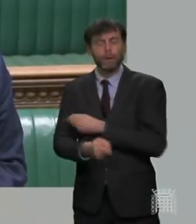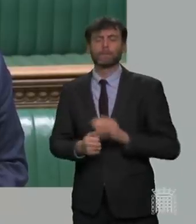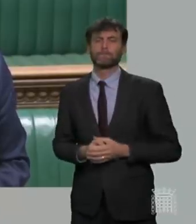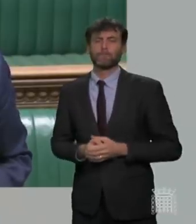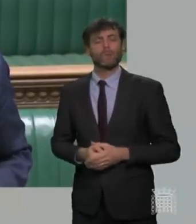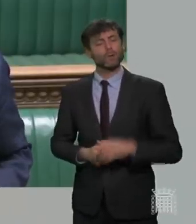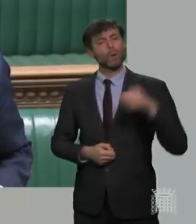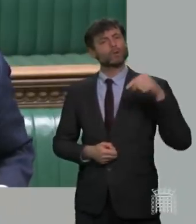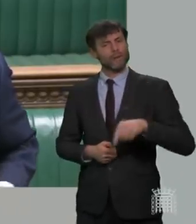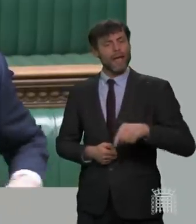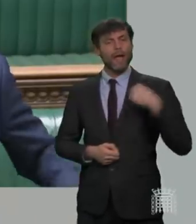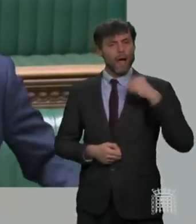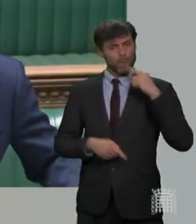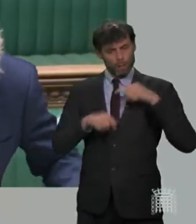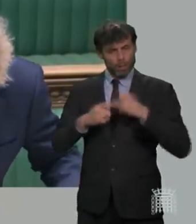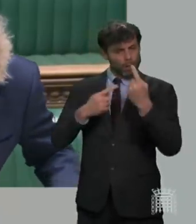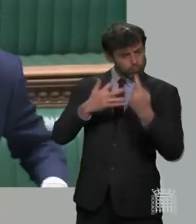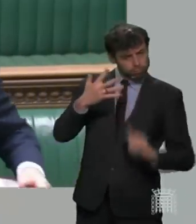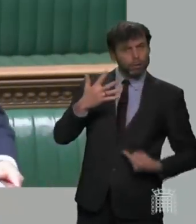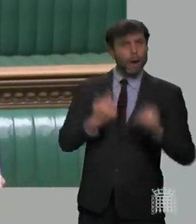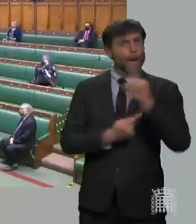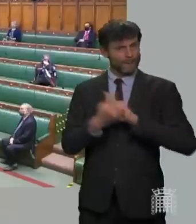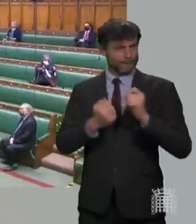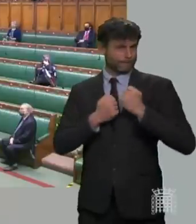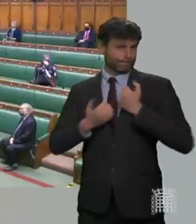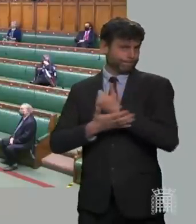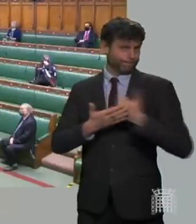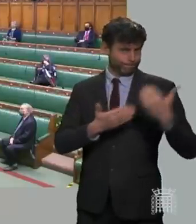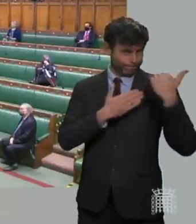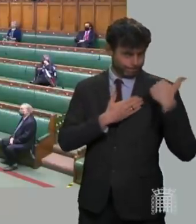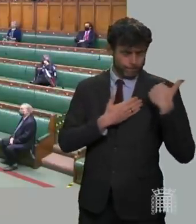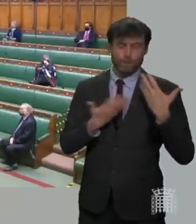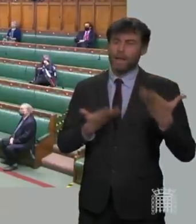such meetings later today. >> Daisy Cooper [V]